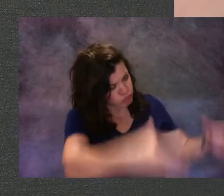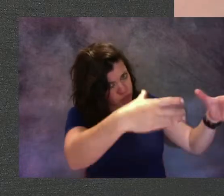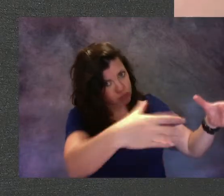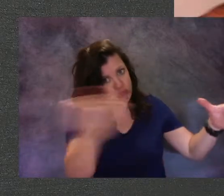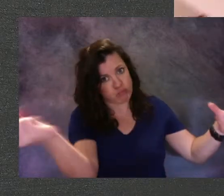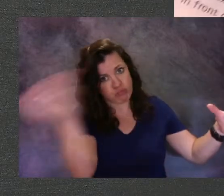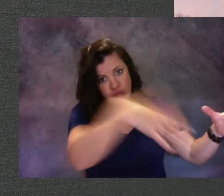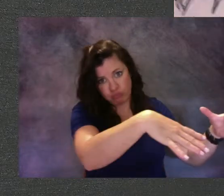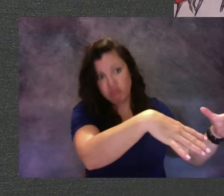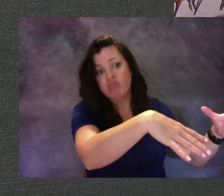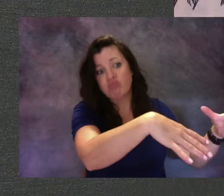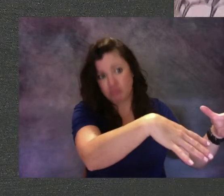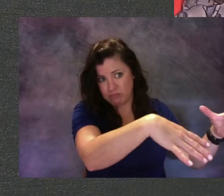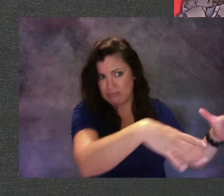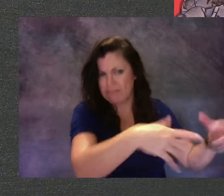Good job, Clifford, good manners.